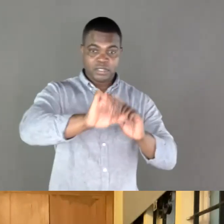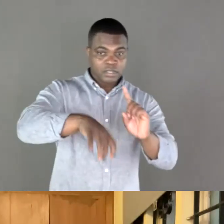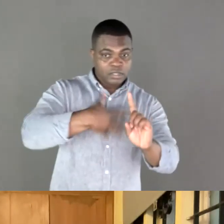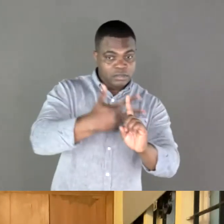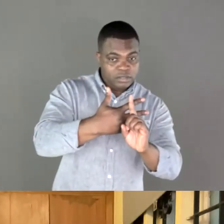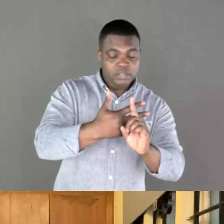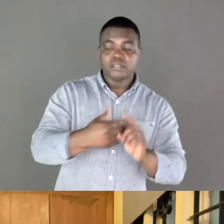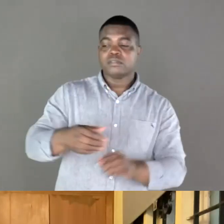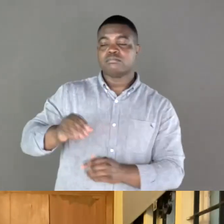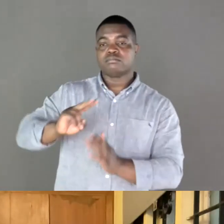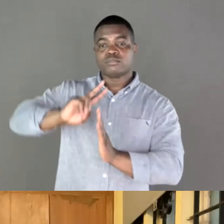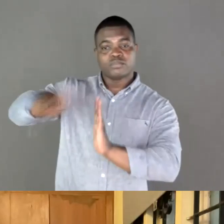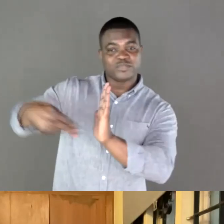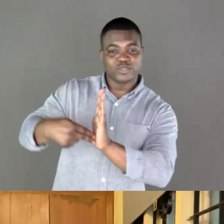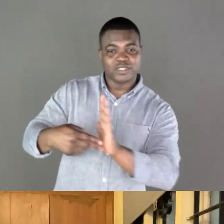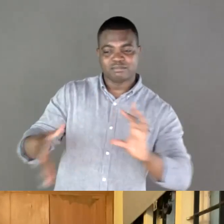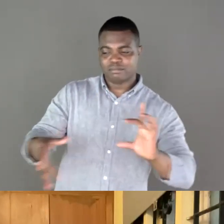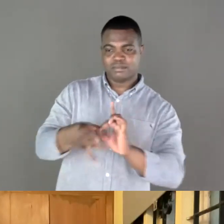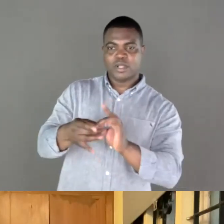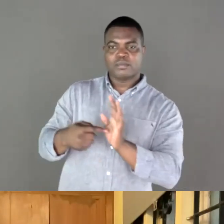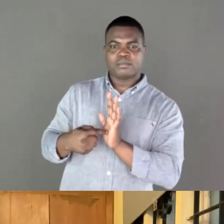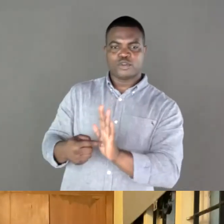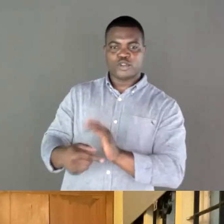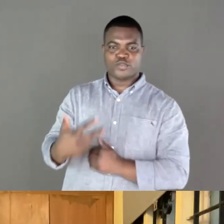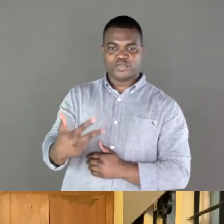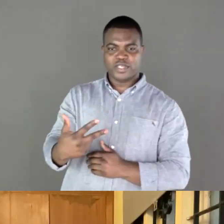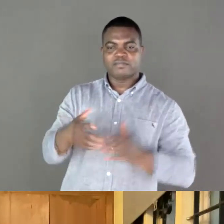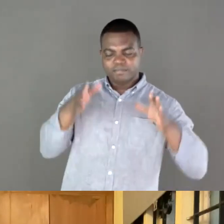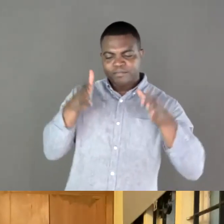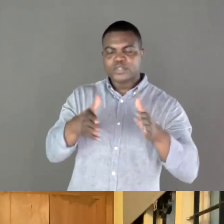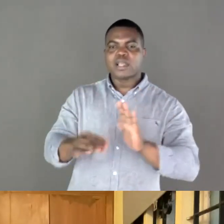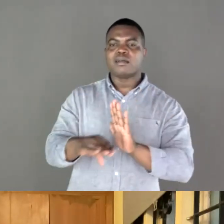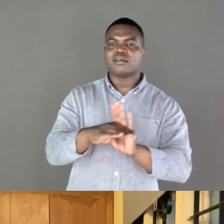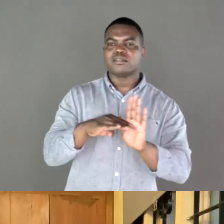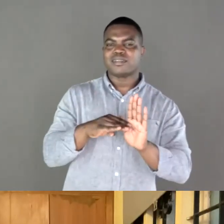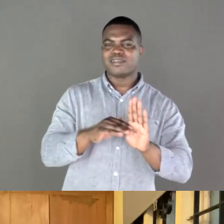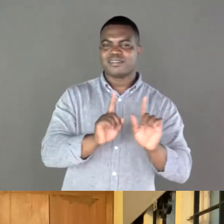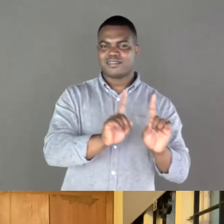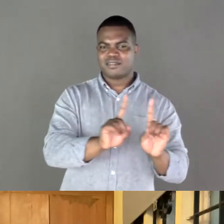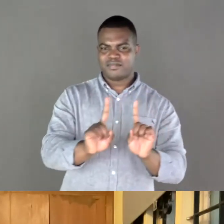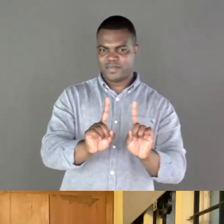module three does that the first two modules of bridge does not do is that it opens applications